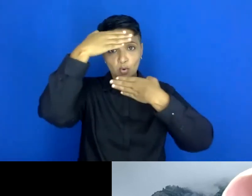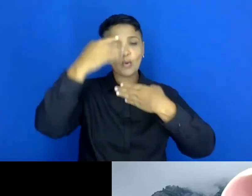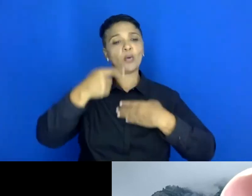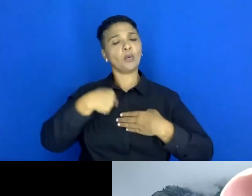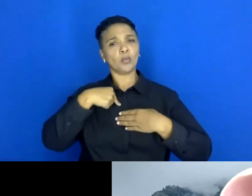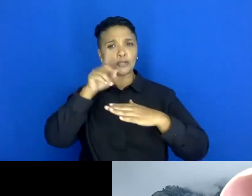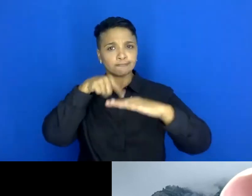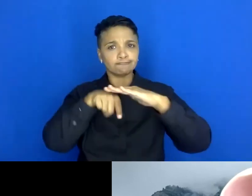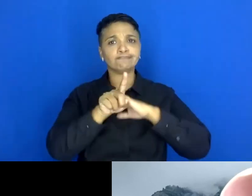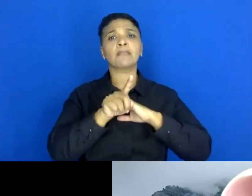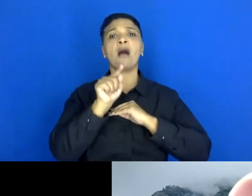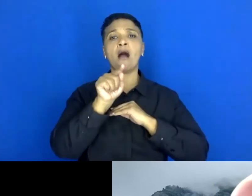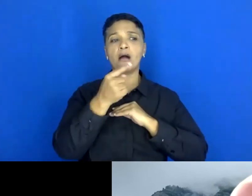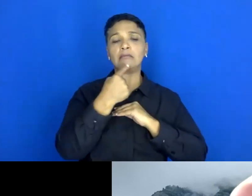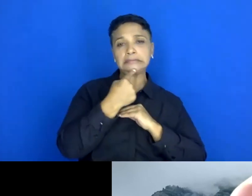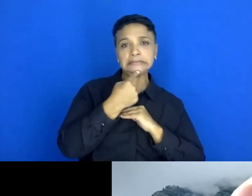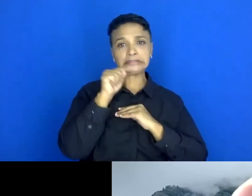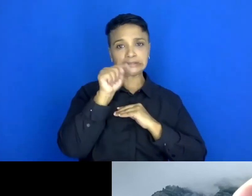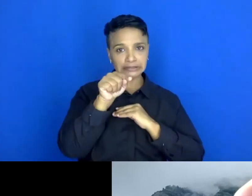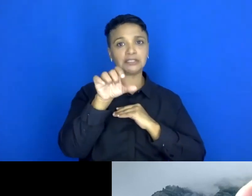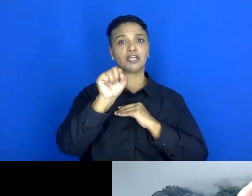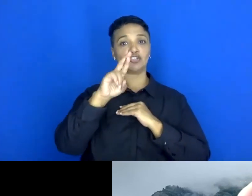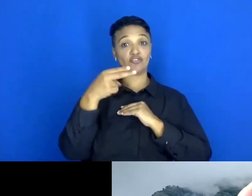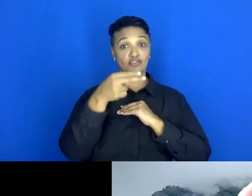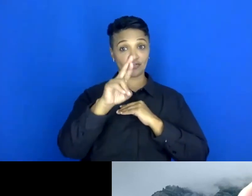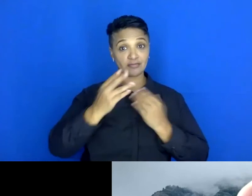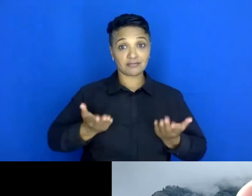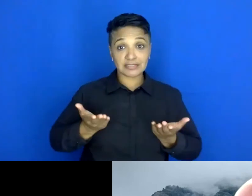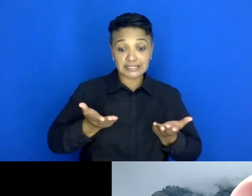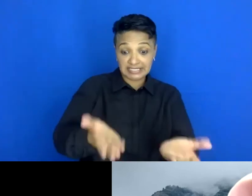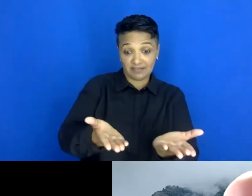continued and were provided to persons with disabilities despite the pandemic which as we